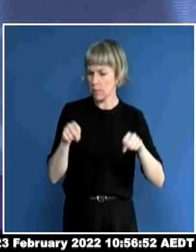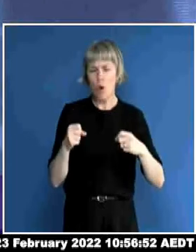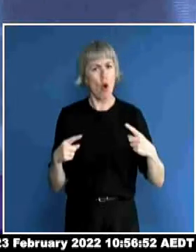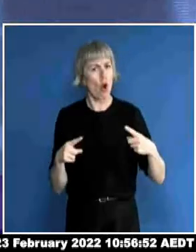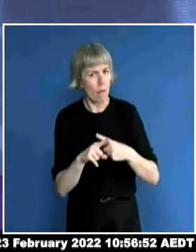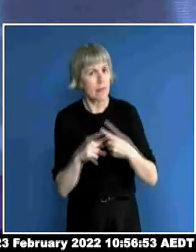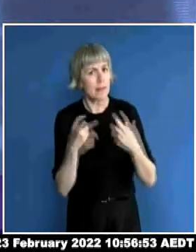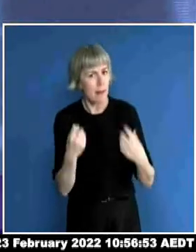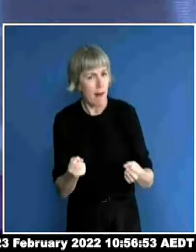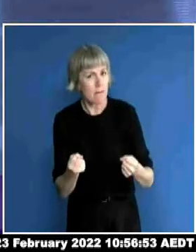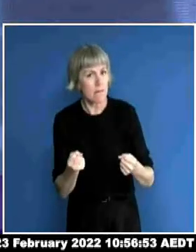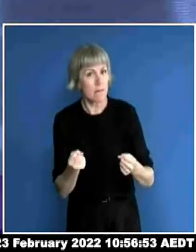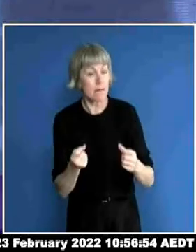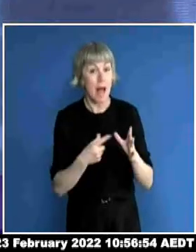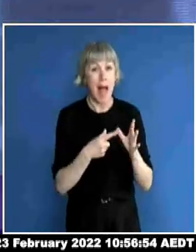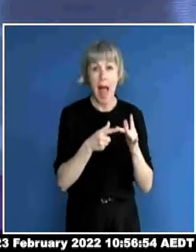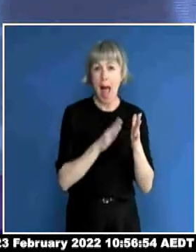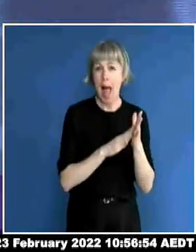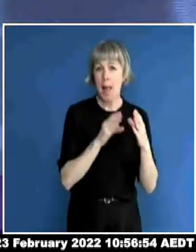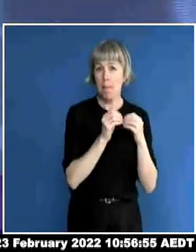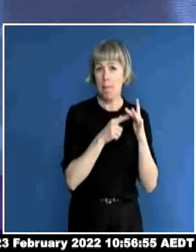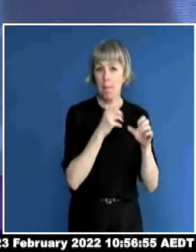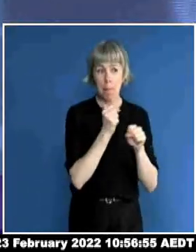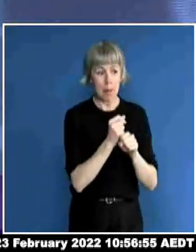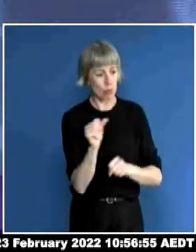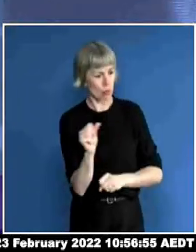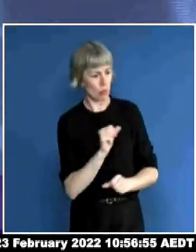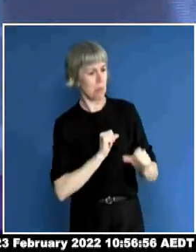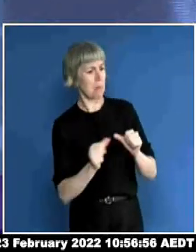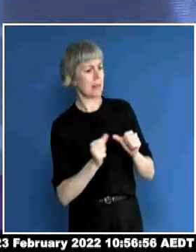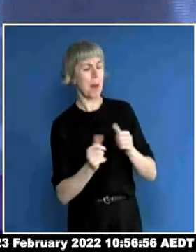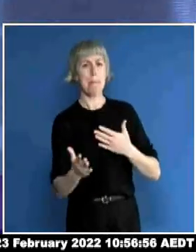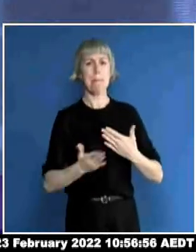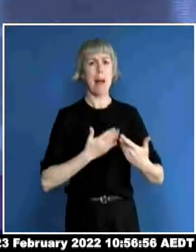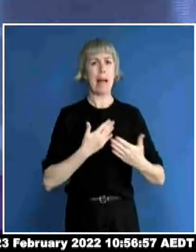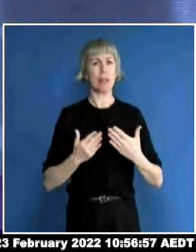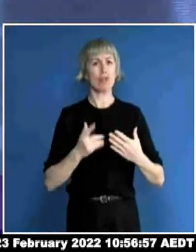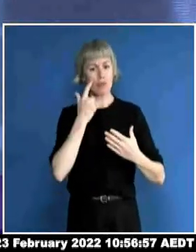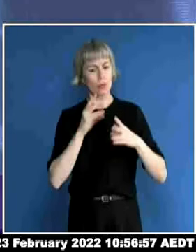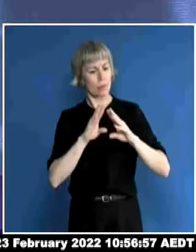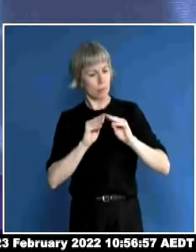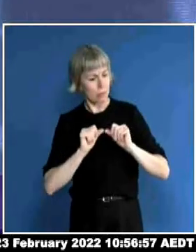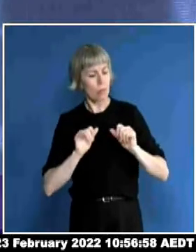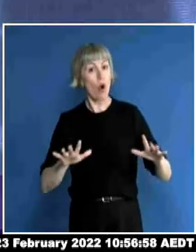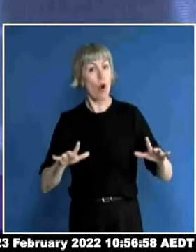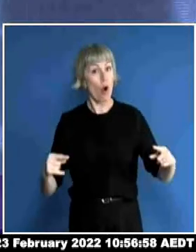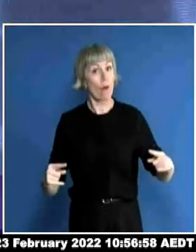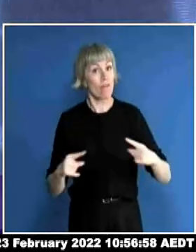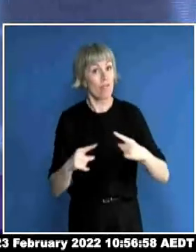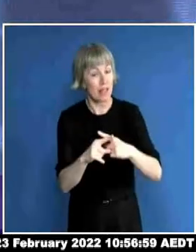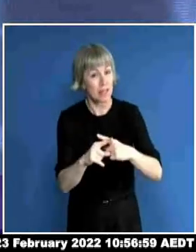conflict, particularly in the context of her dual relationship with her job coach.